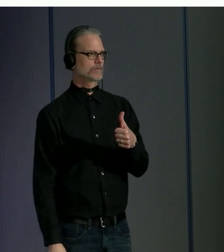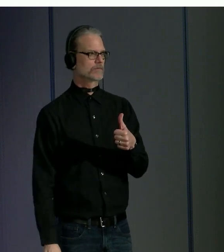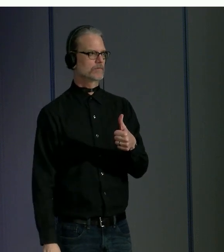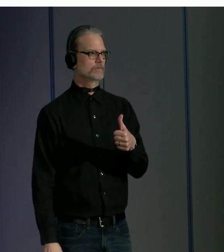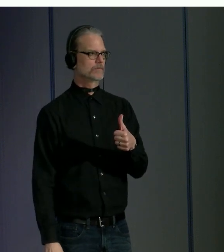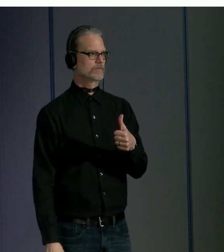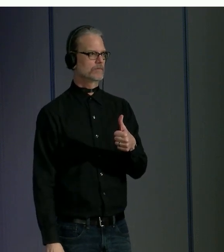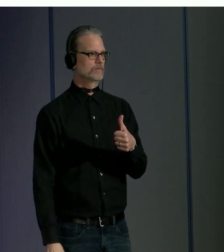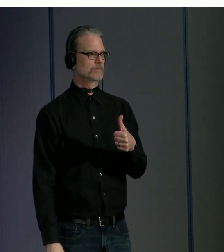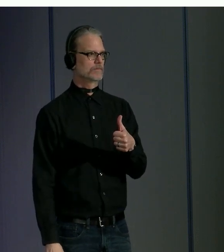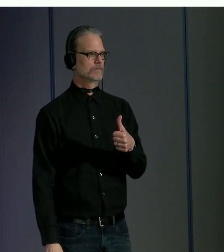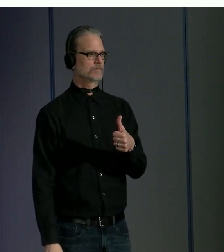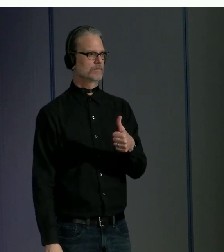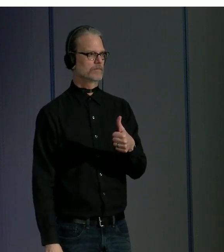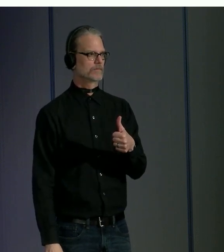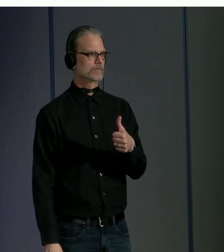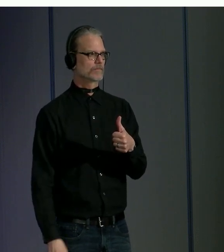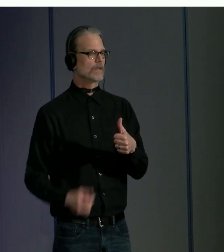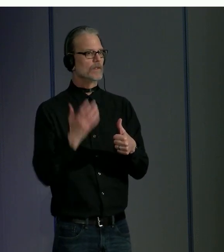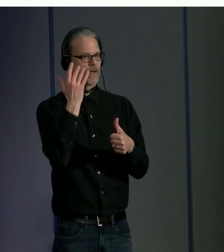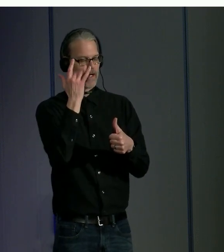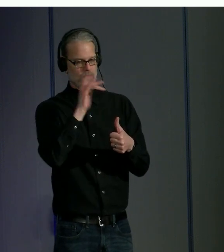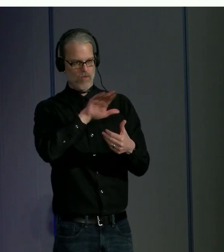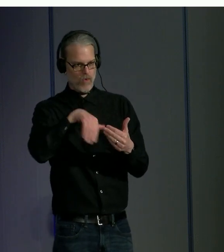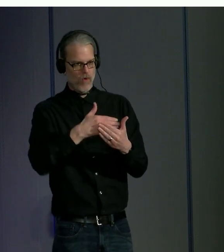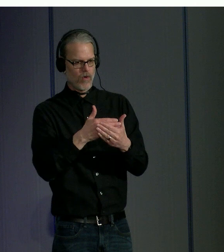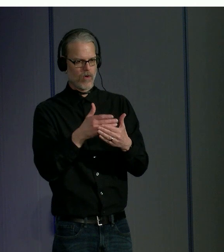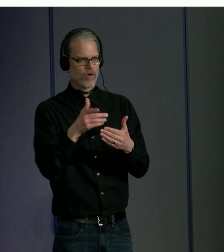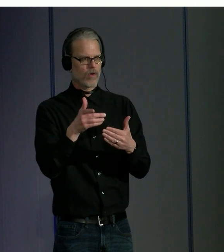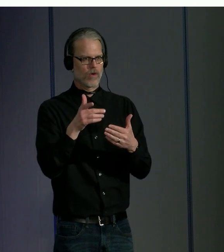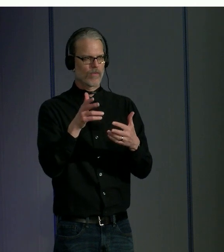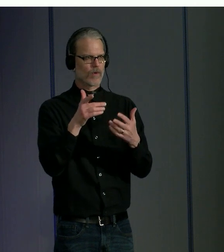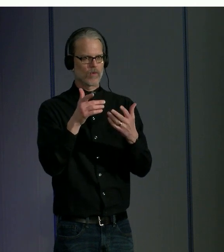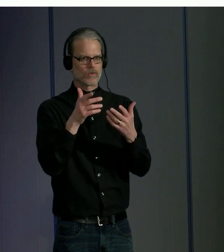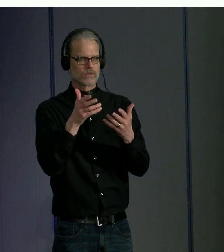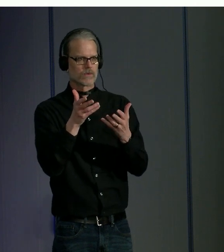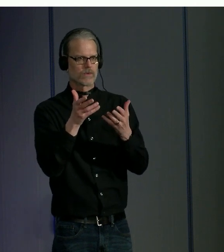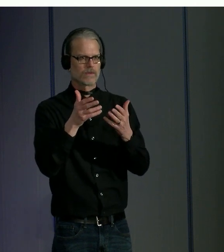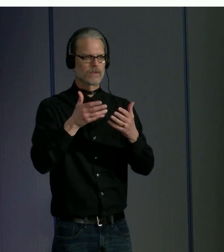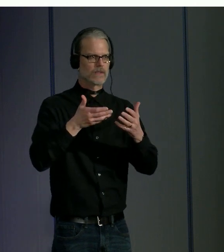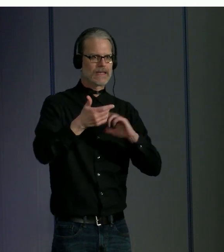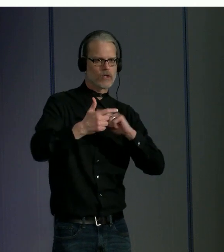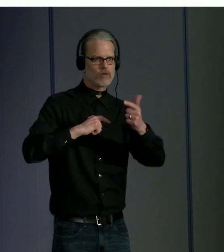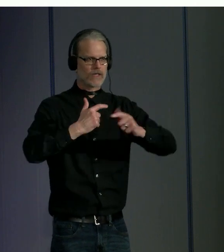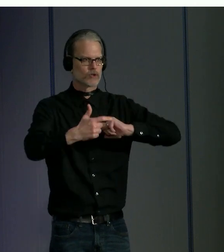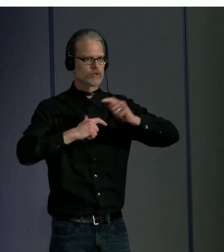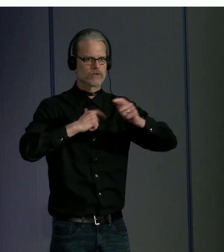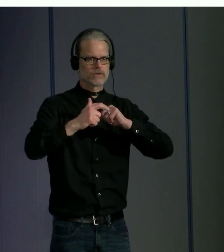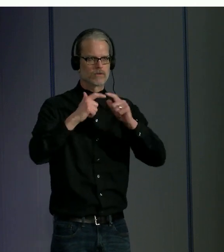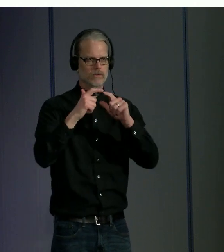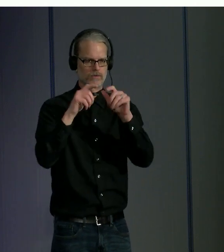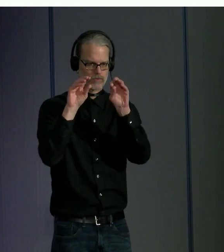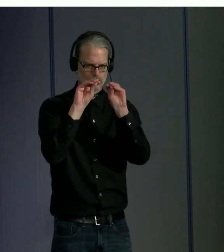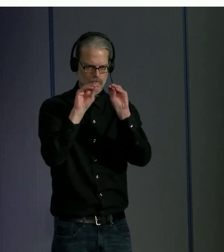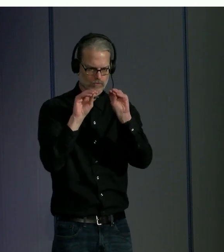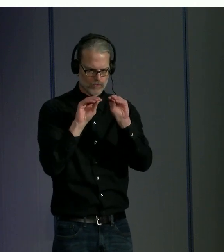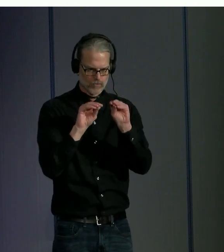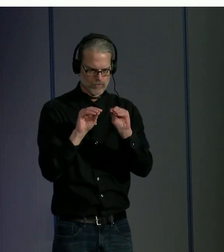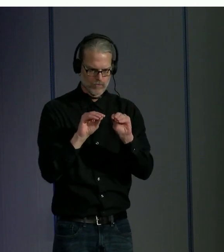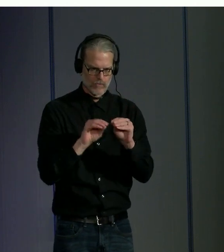all of those individuals and interactions that go into developing that application,